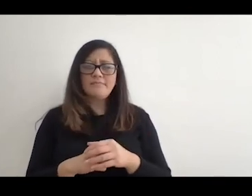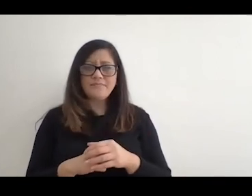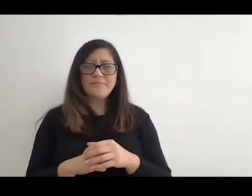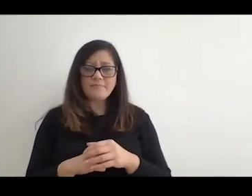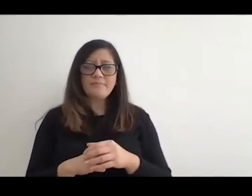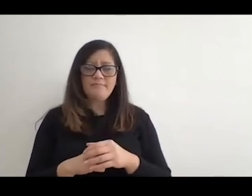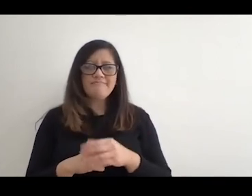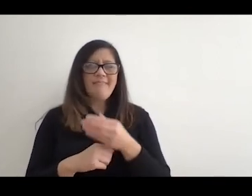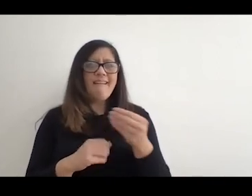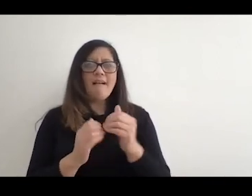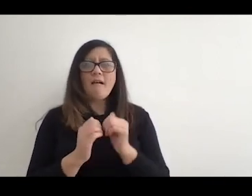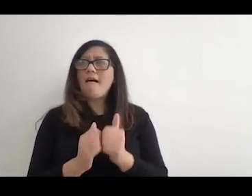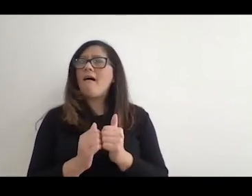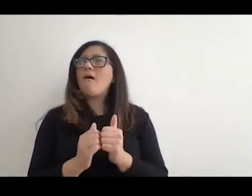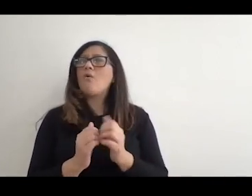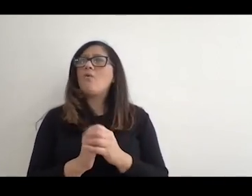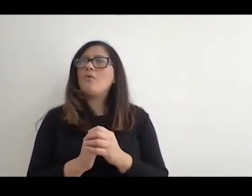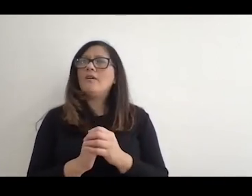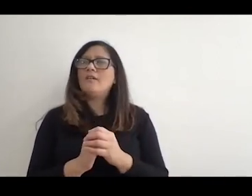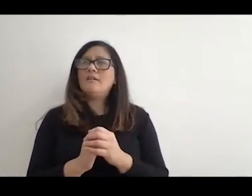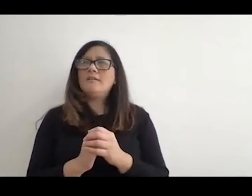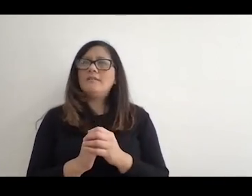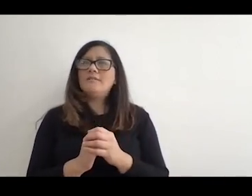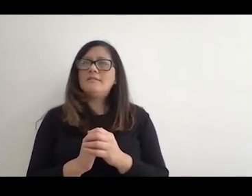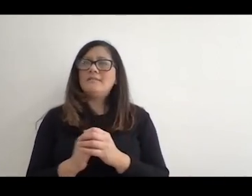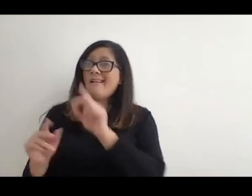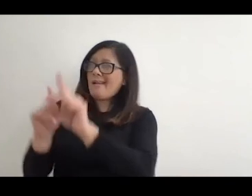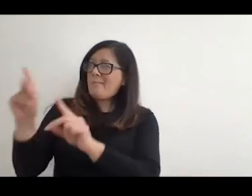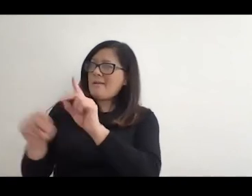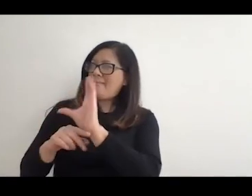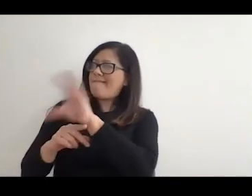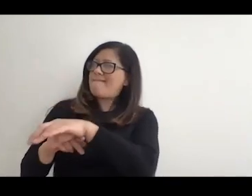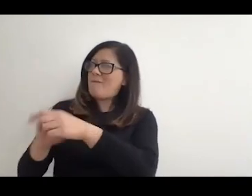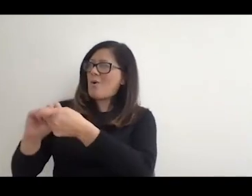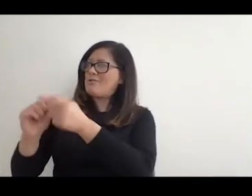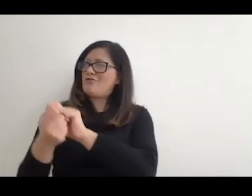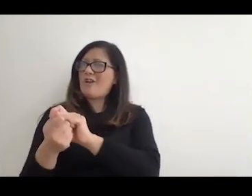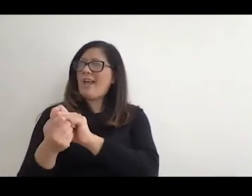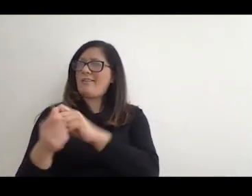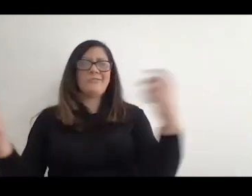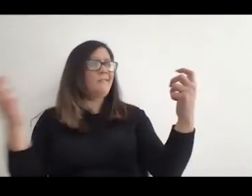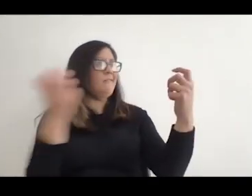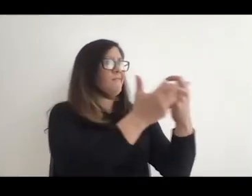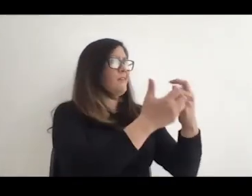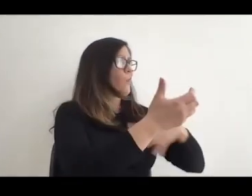in terms of how to not make the people change with disabilities.